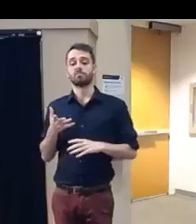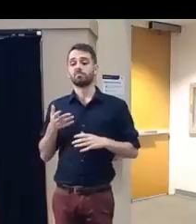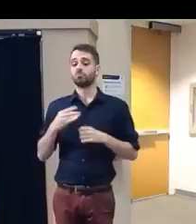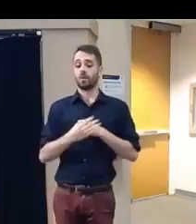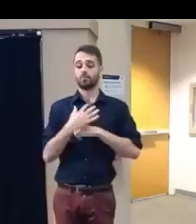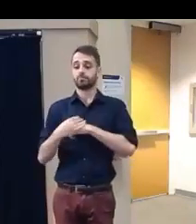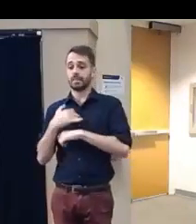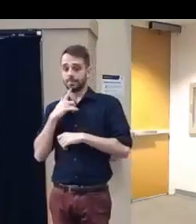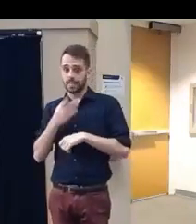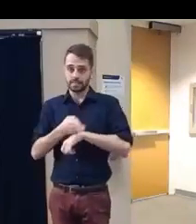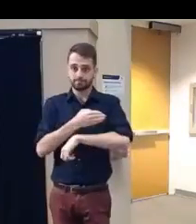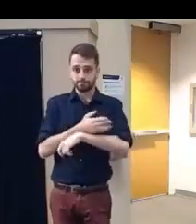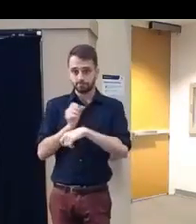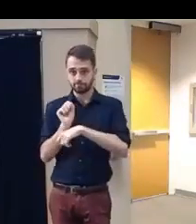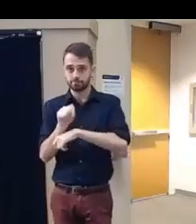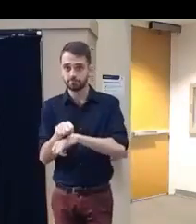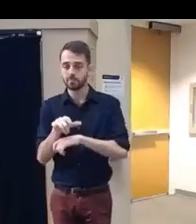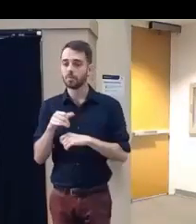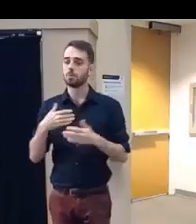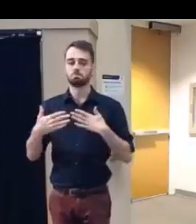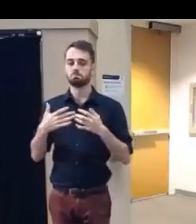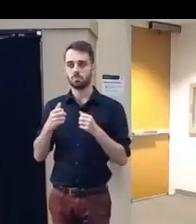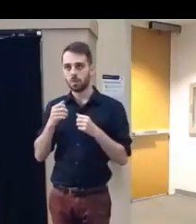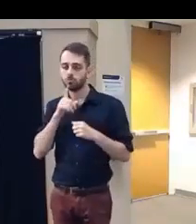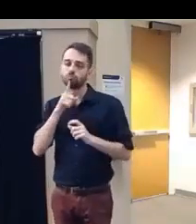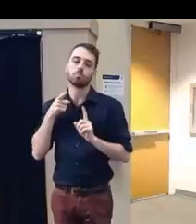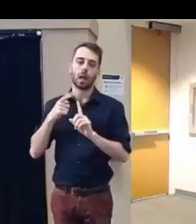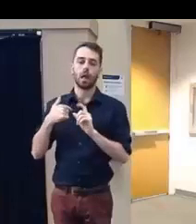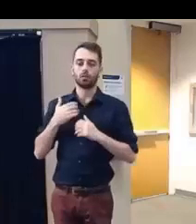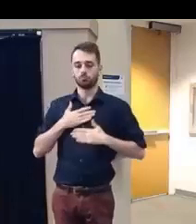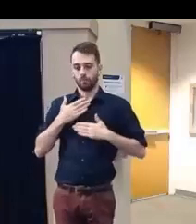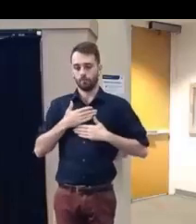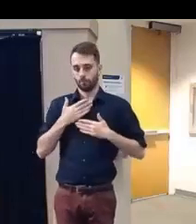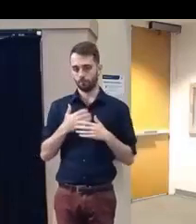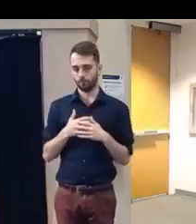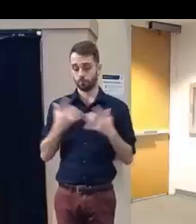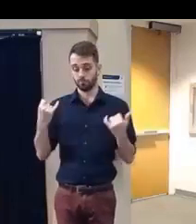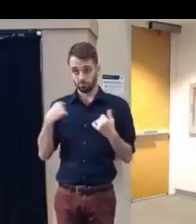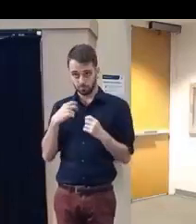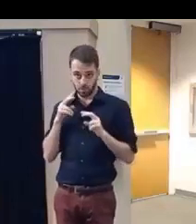teaching and learning I'm very grateful for those and so I look forward not to many more pandemics